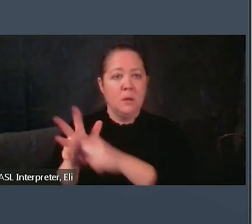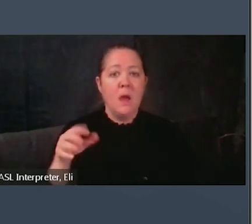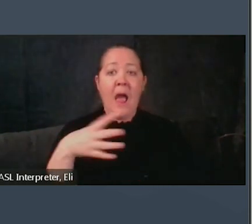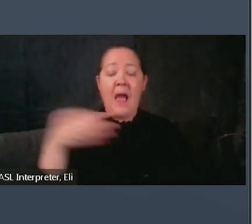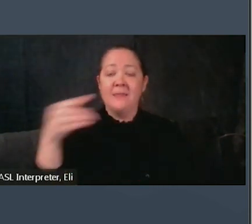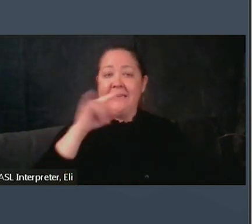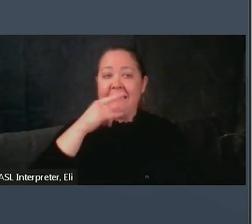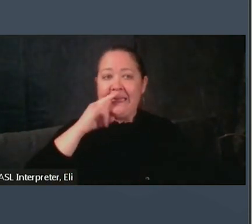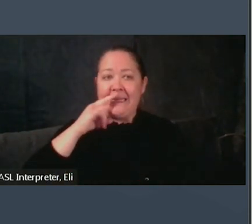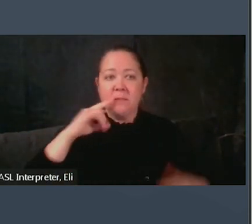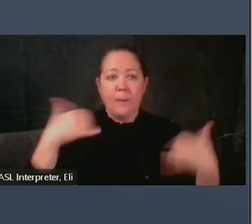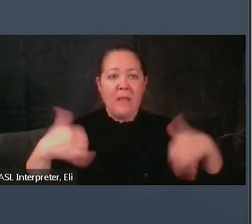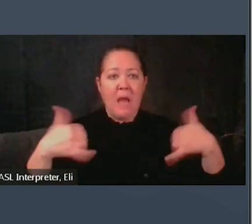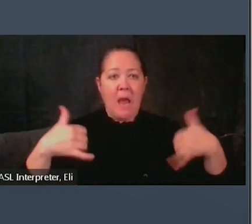And as a former new Yorker,